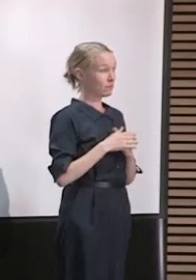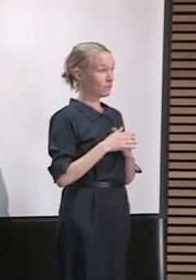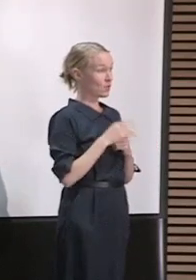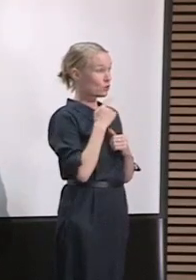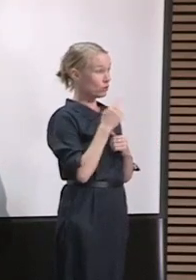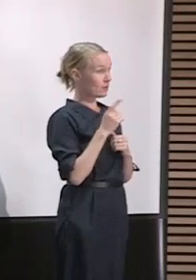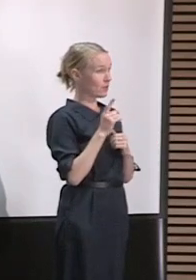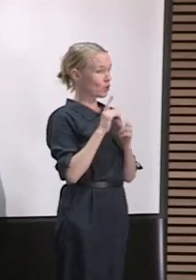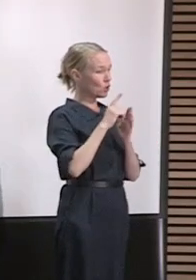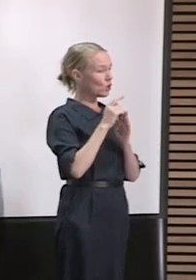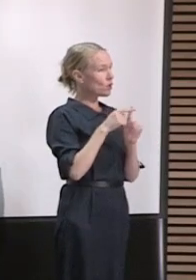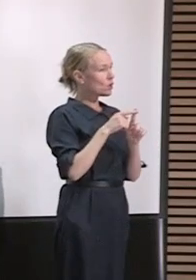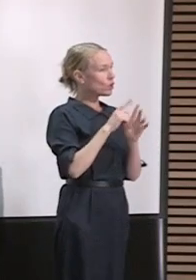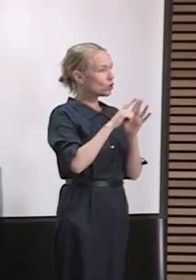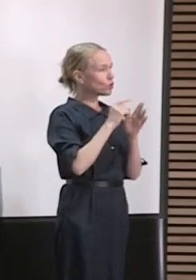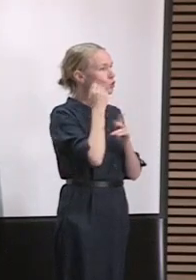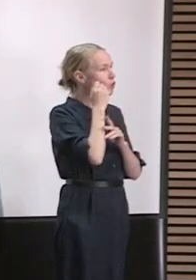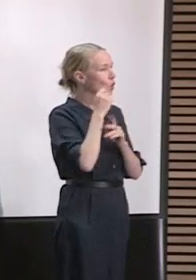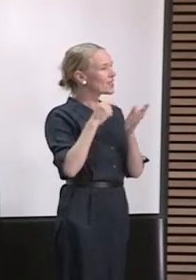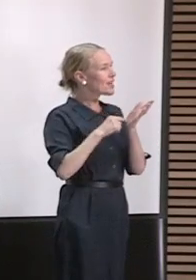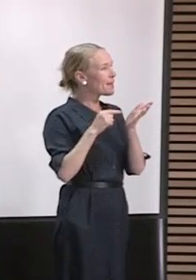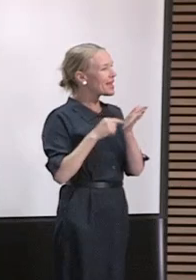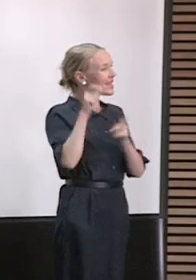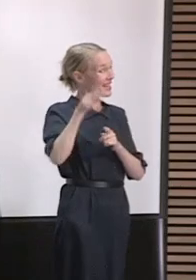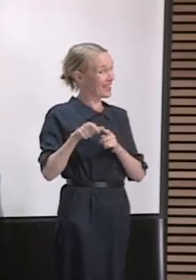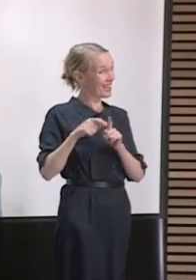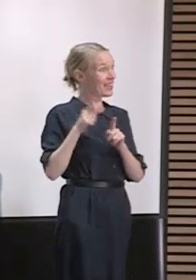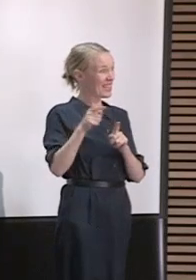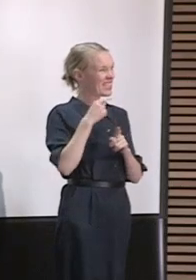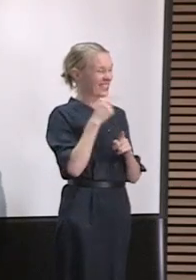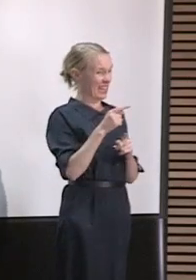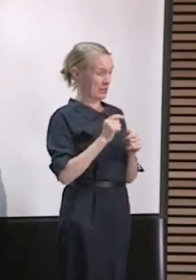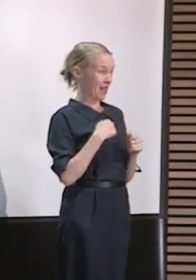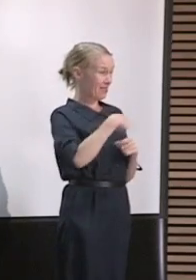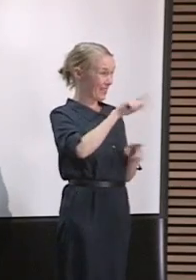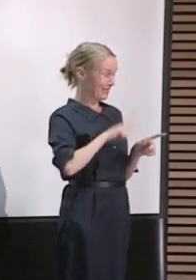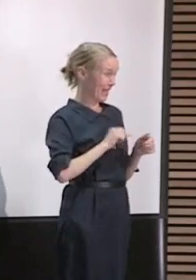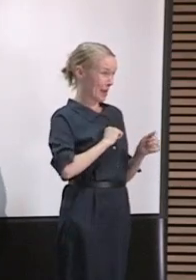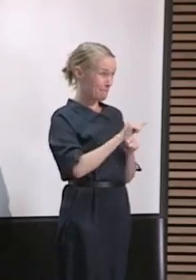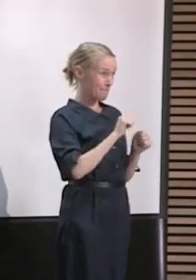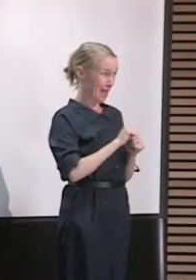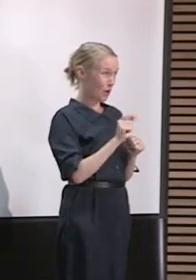we get that exactly right. John Tahiri has said today